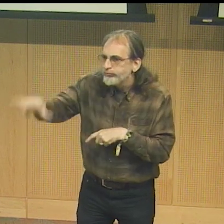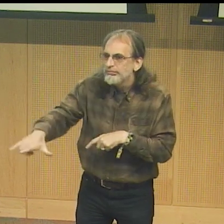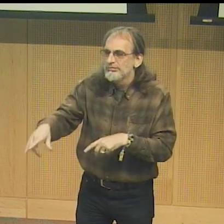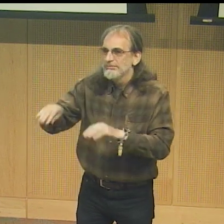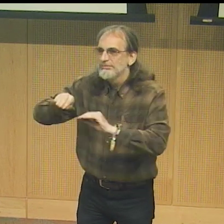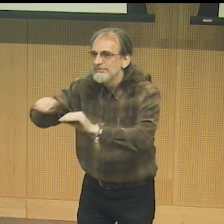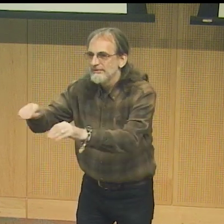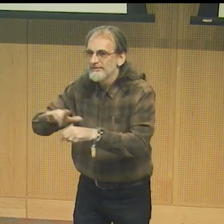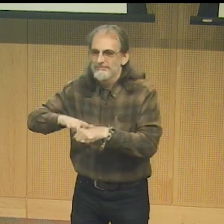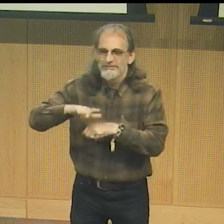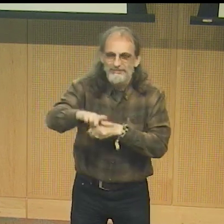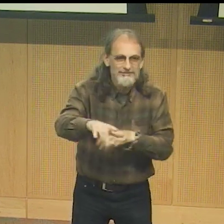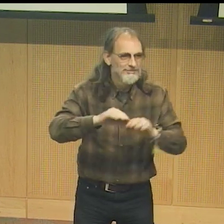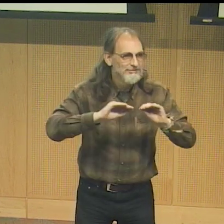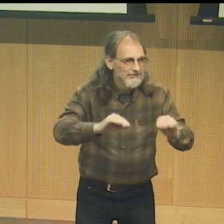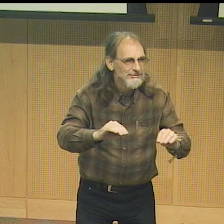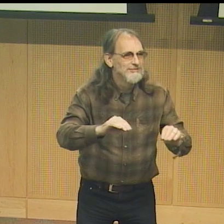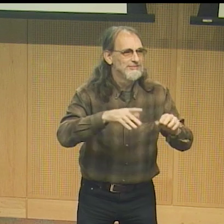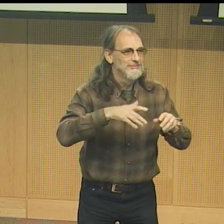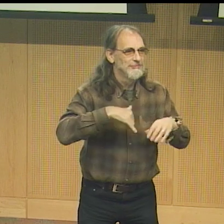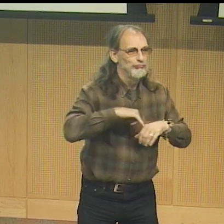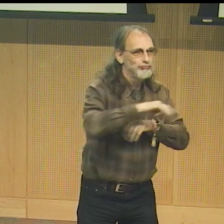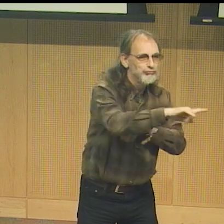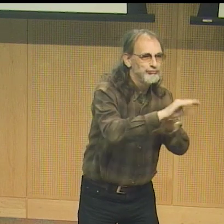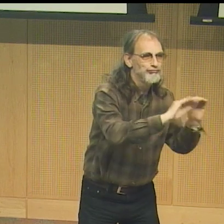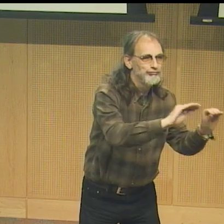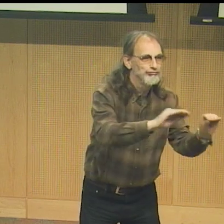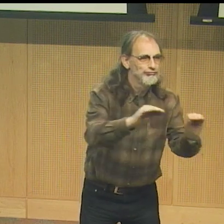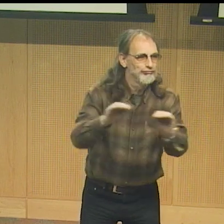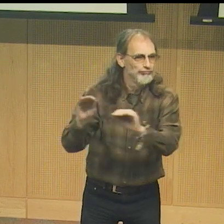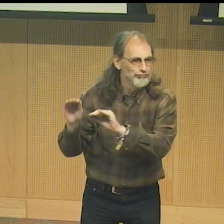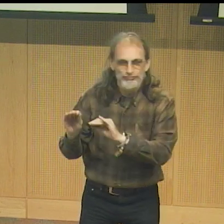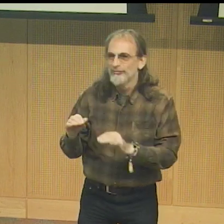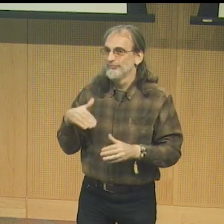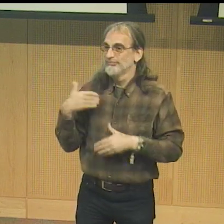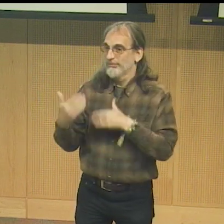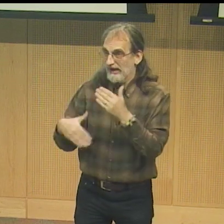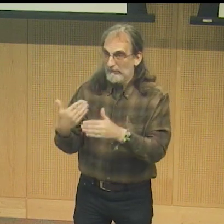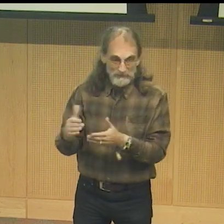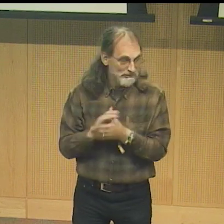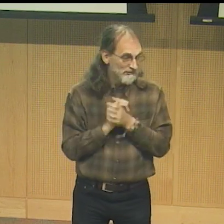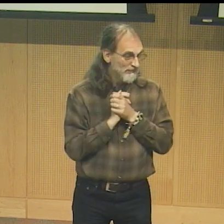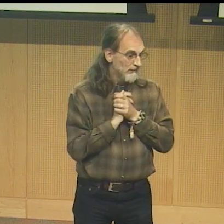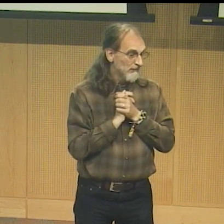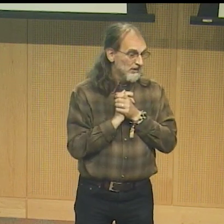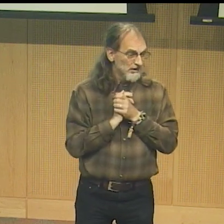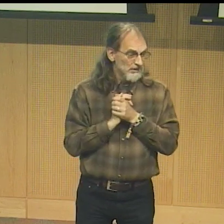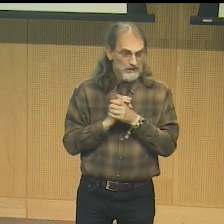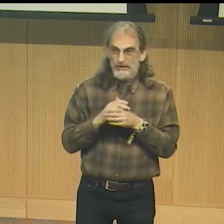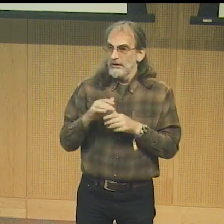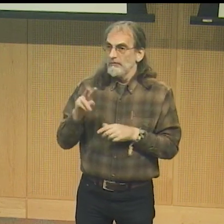to fly to a variety of locations to teach about the concept of Deafhood.